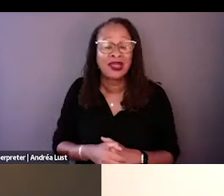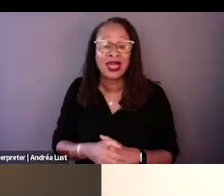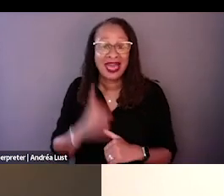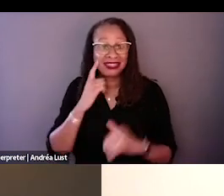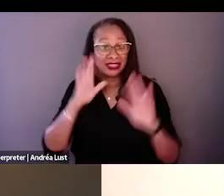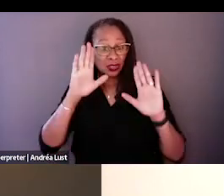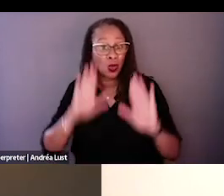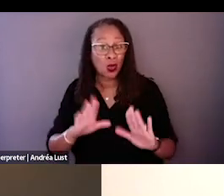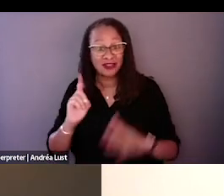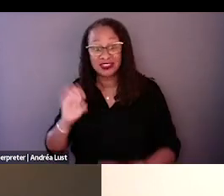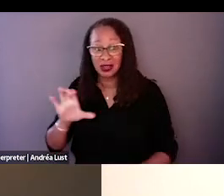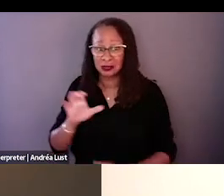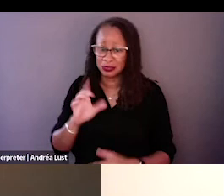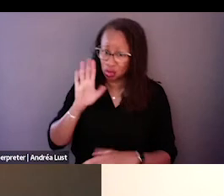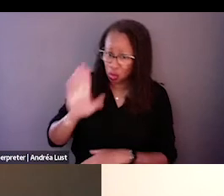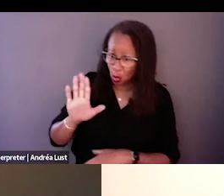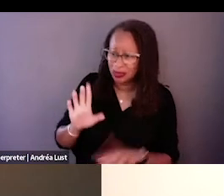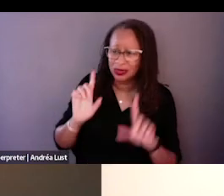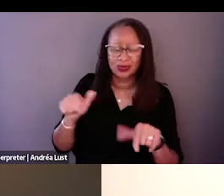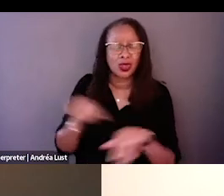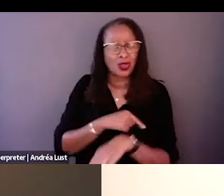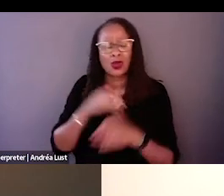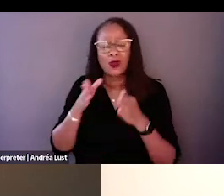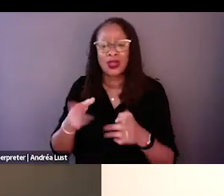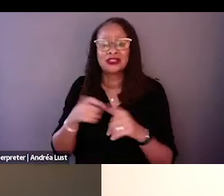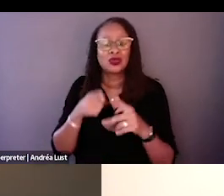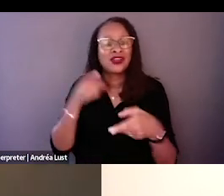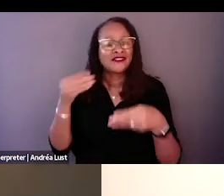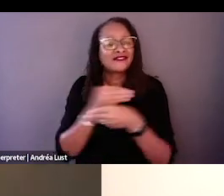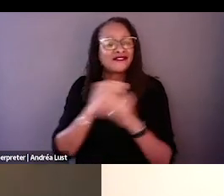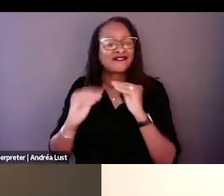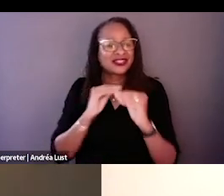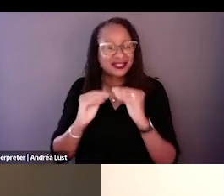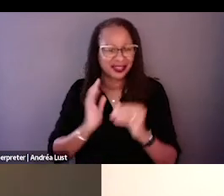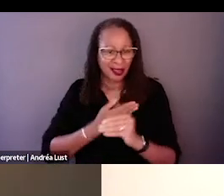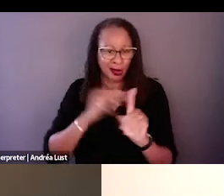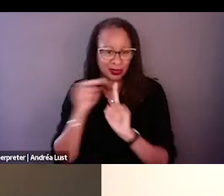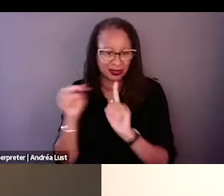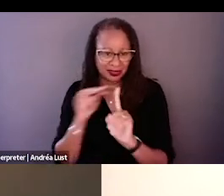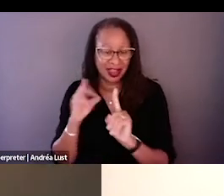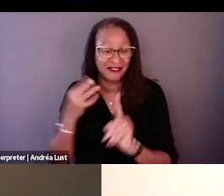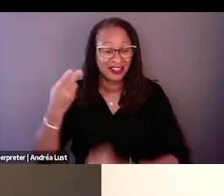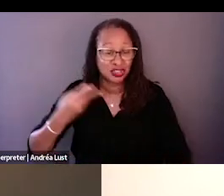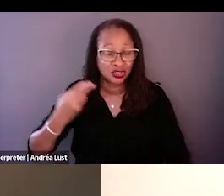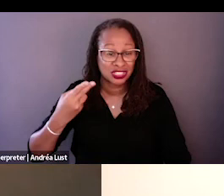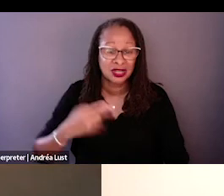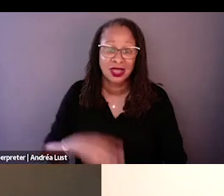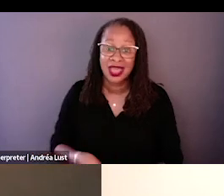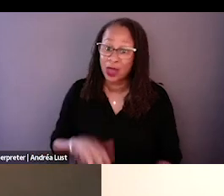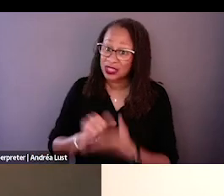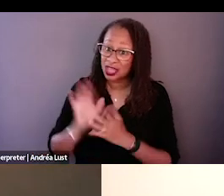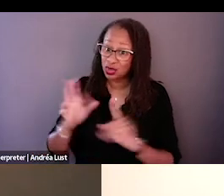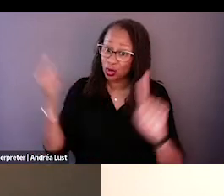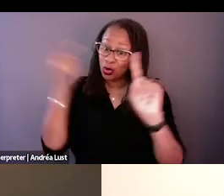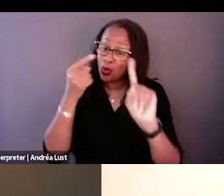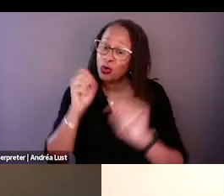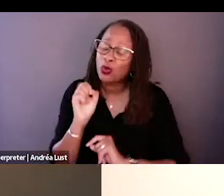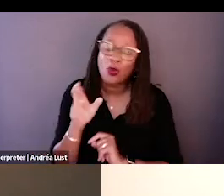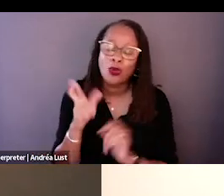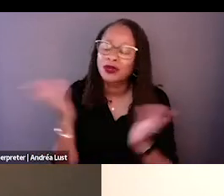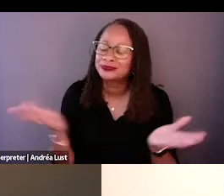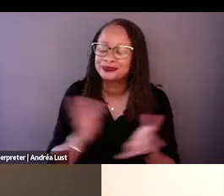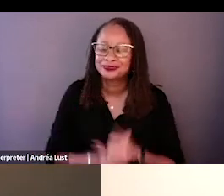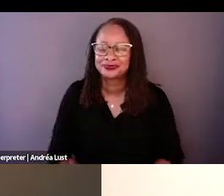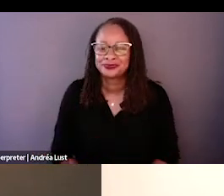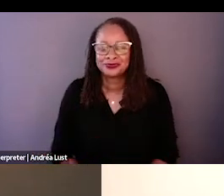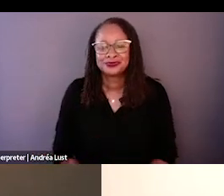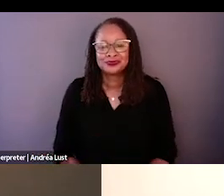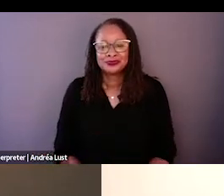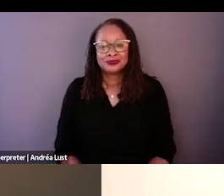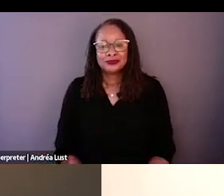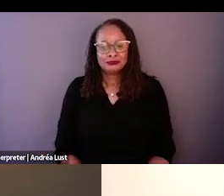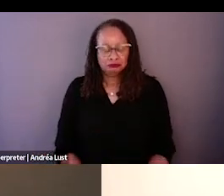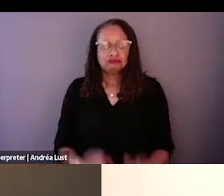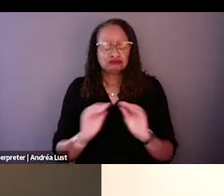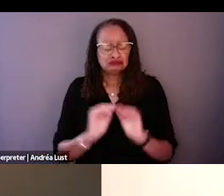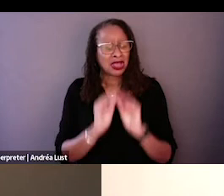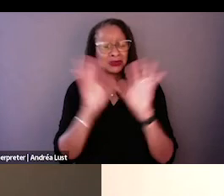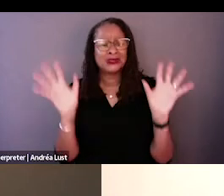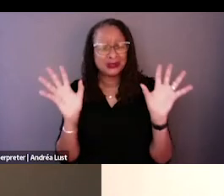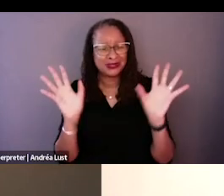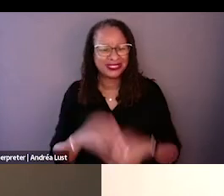Bianca Stigter: While I was making the film, at the same time, I was working on a book about